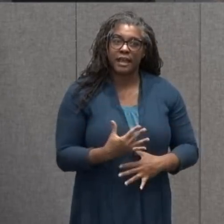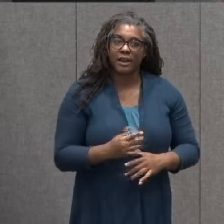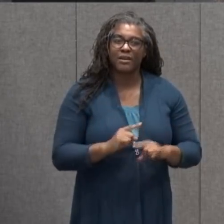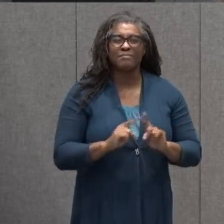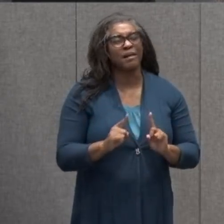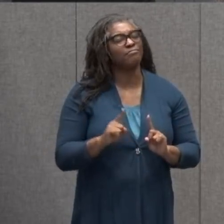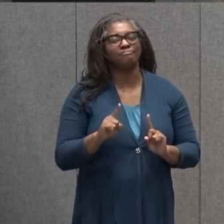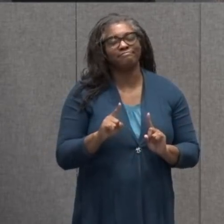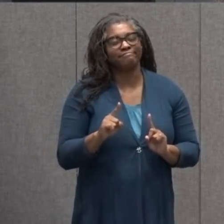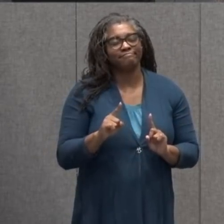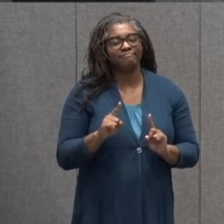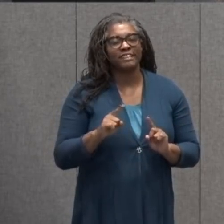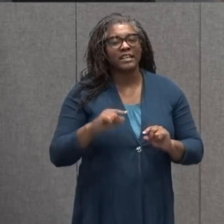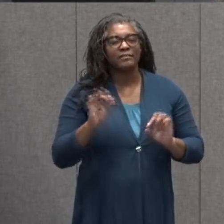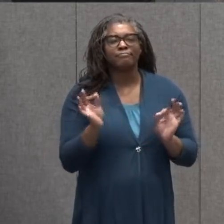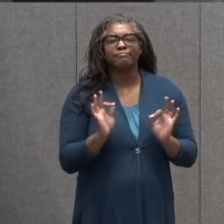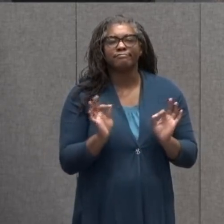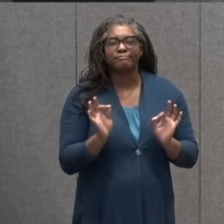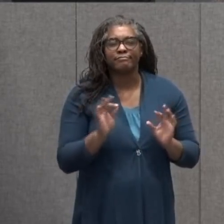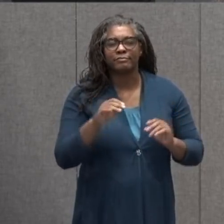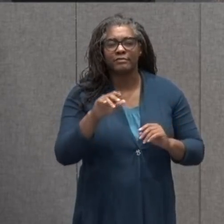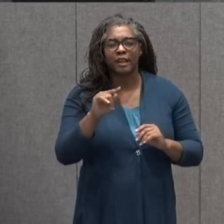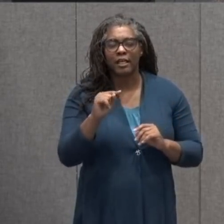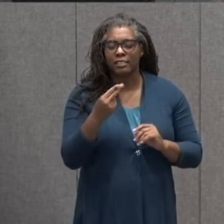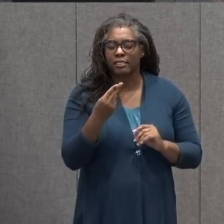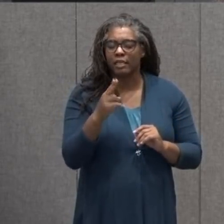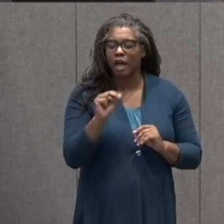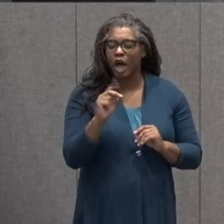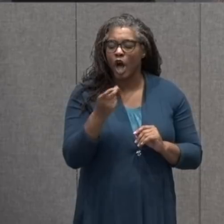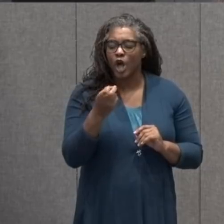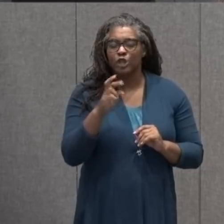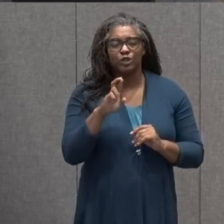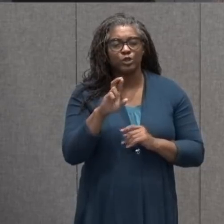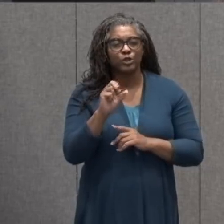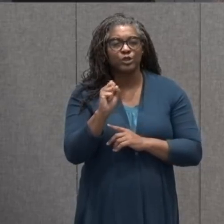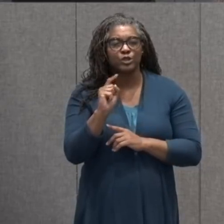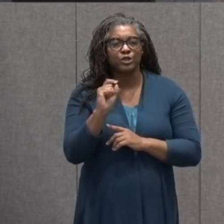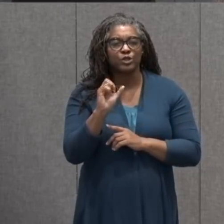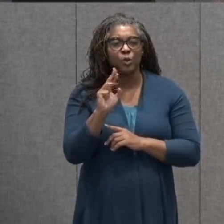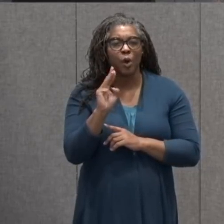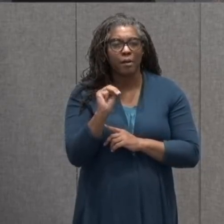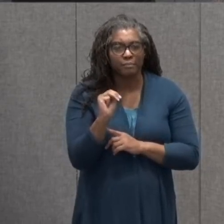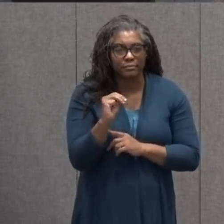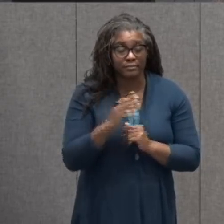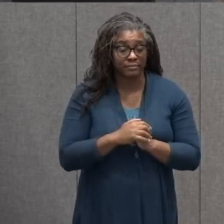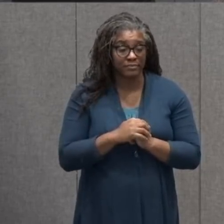Thunderstorms are the most common type of storm on earth. Well that's interesting.